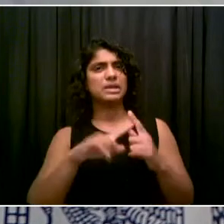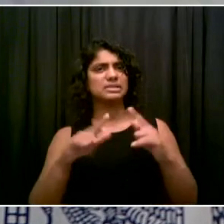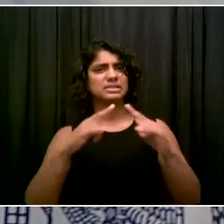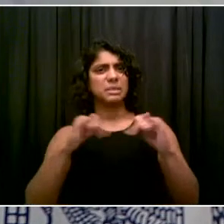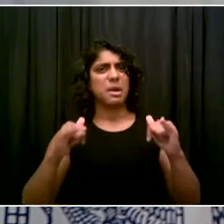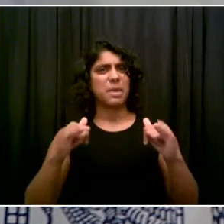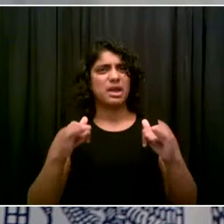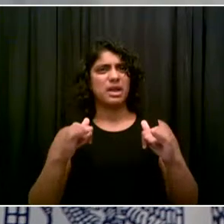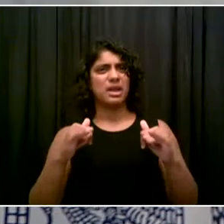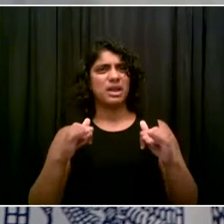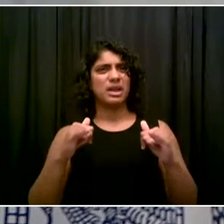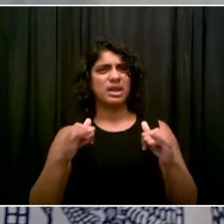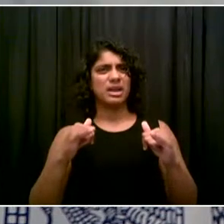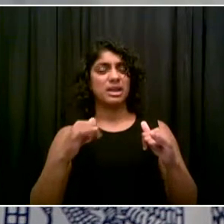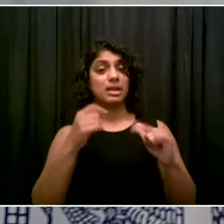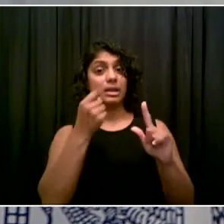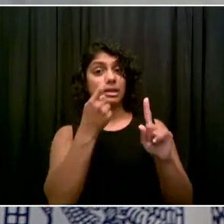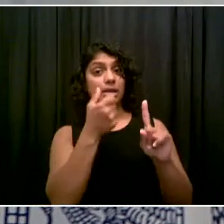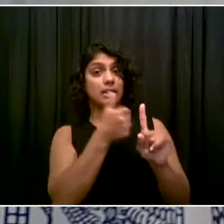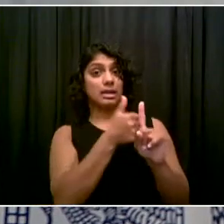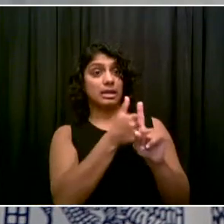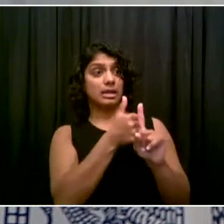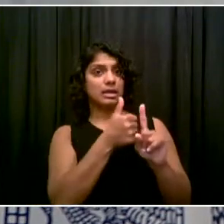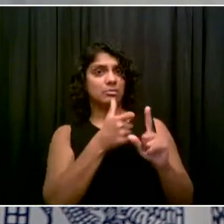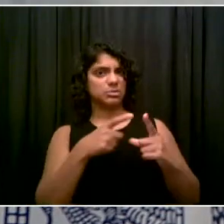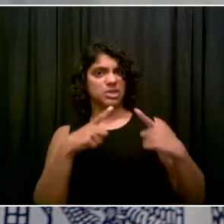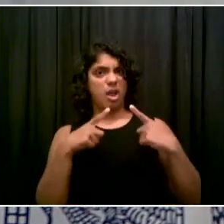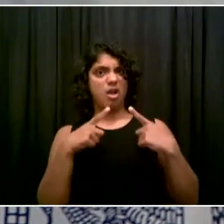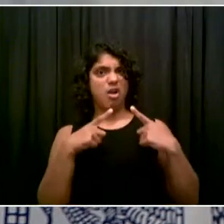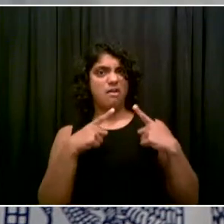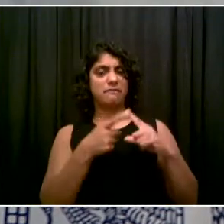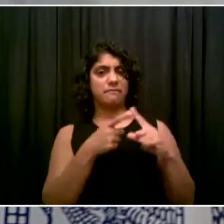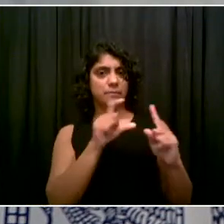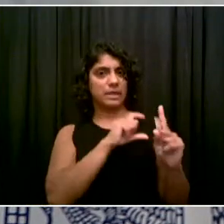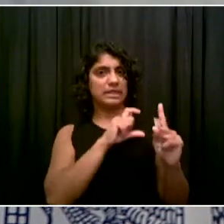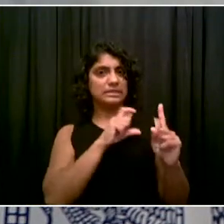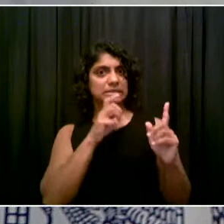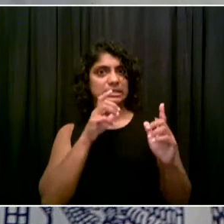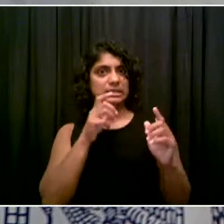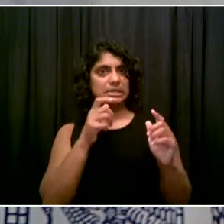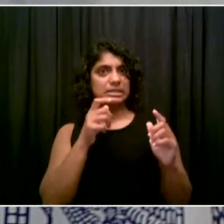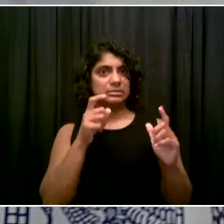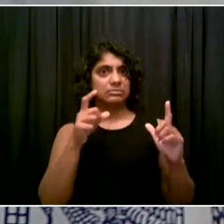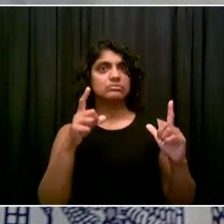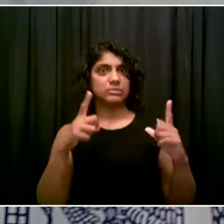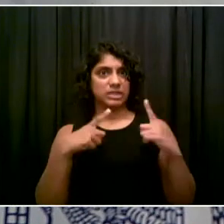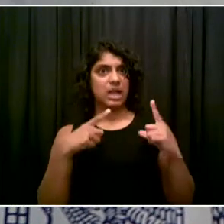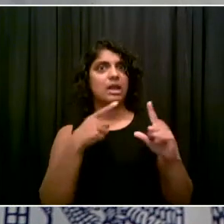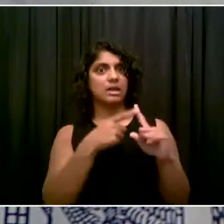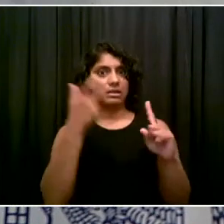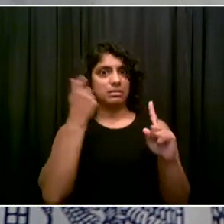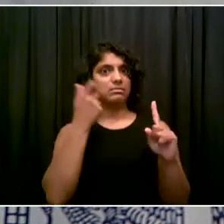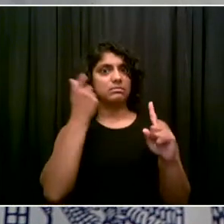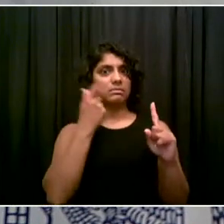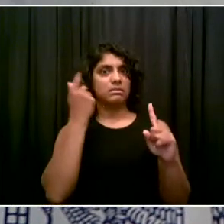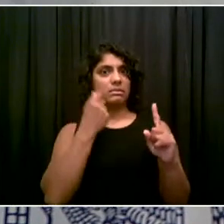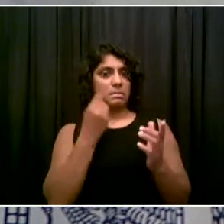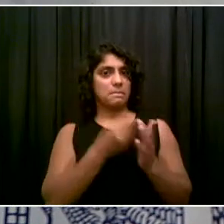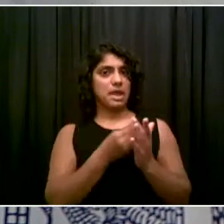GOT TO KEEP HIS PENSION, $200,000 YEA AR MORE THAN HE WAS MAKING A CD, WHAT ARE THE TAXPAYERS GETTING FEDEX OR